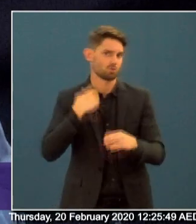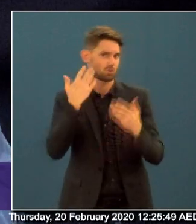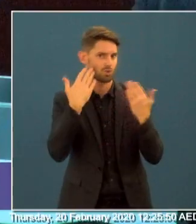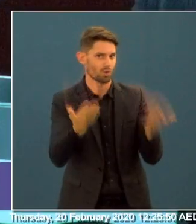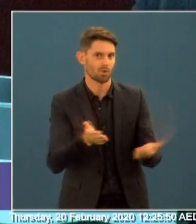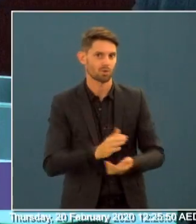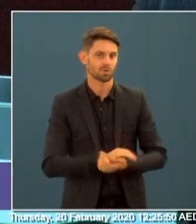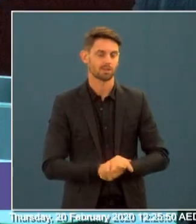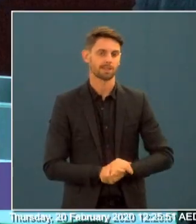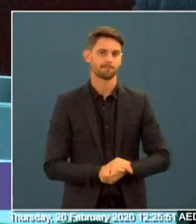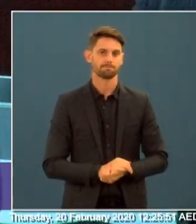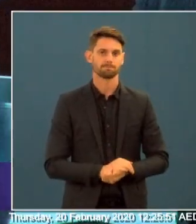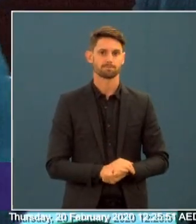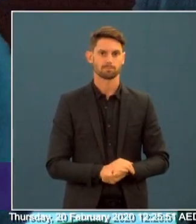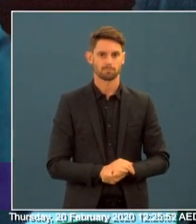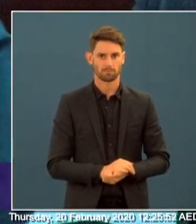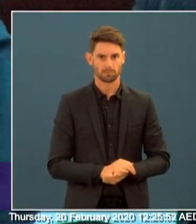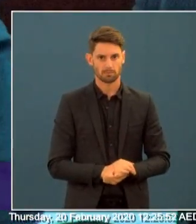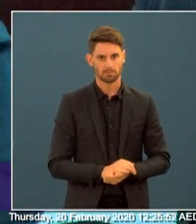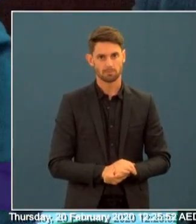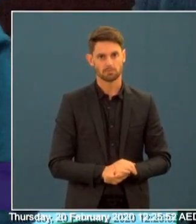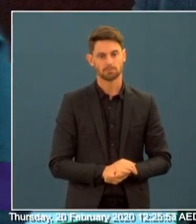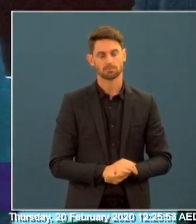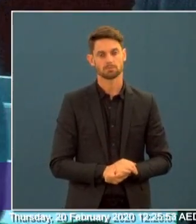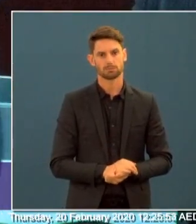If this is not the right time to ask you this question, let me know.